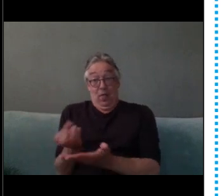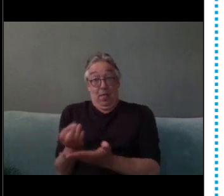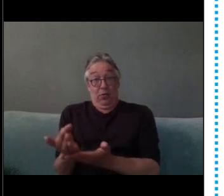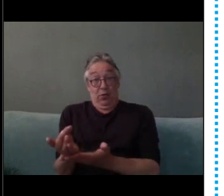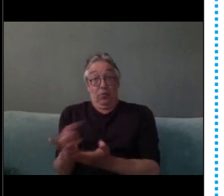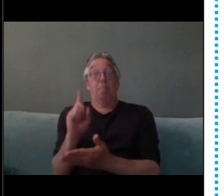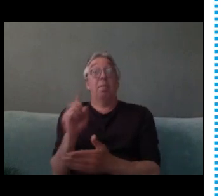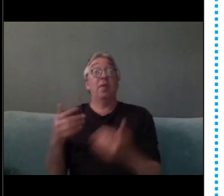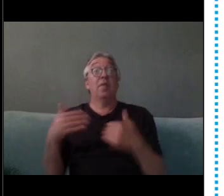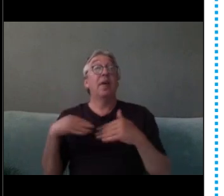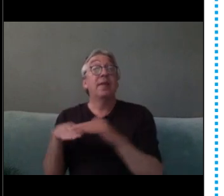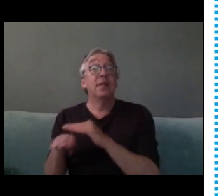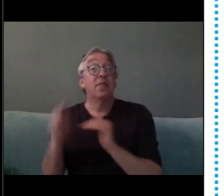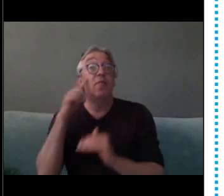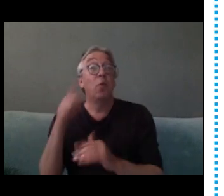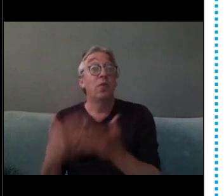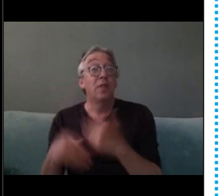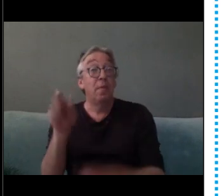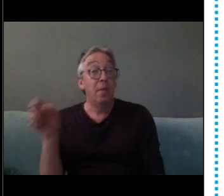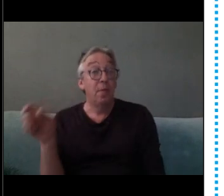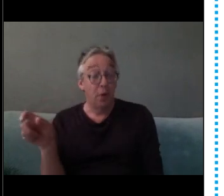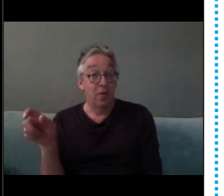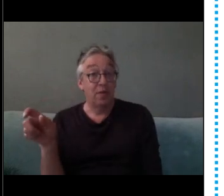for disabled persons and persons with reduced mobility.